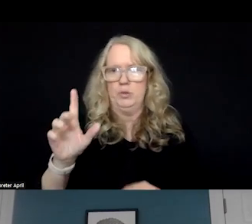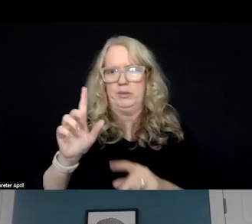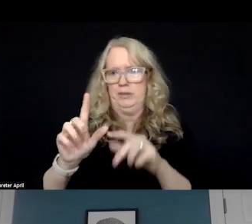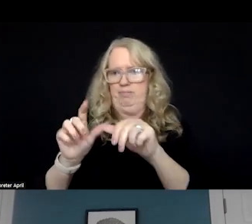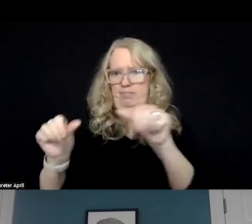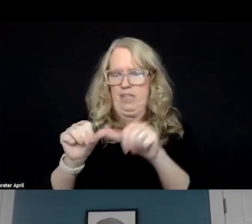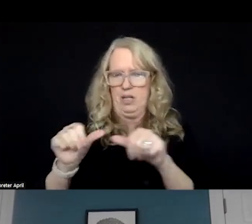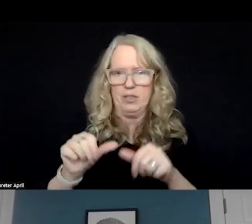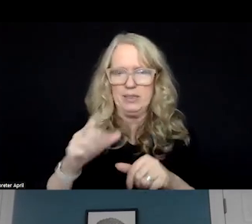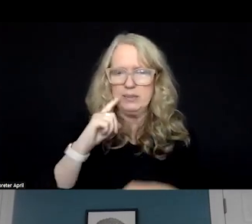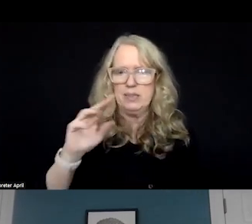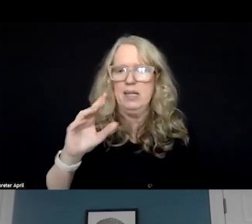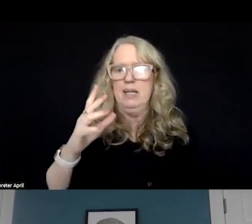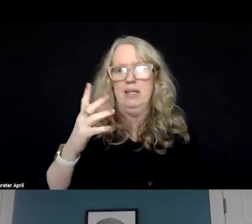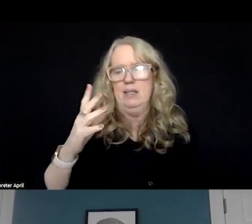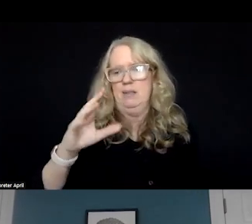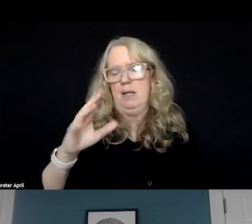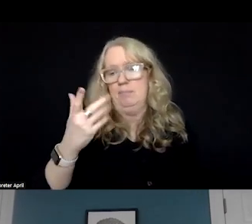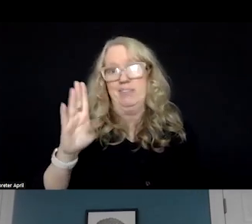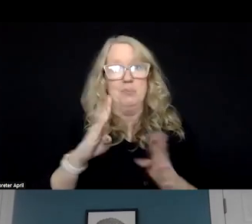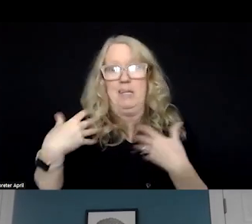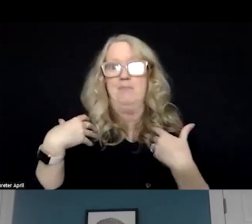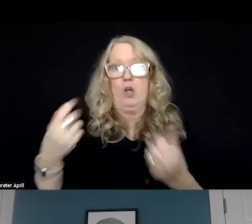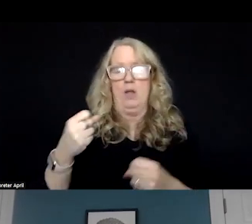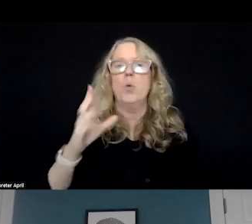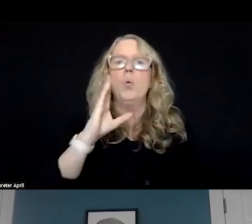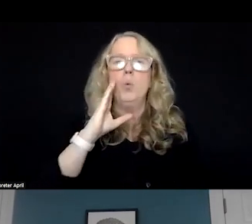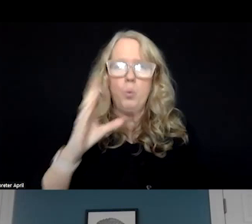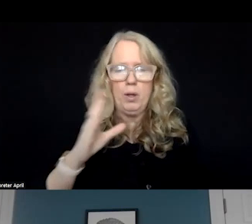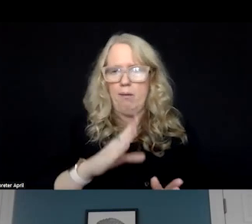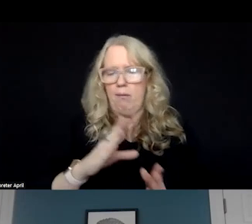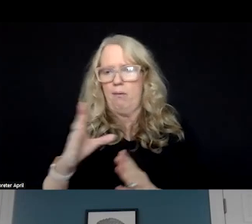TODAY IT IS BEHAVIORAL HEALTH. WE WILL MOVE INTO A TAILORED PLAN